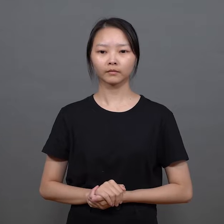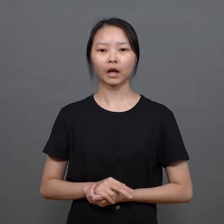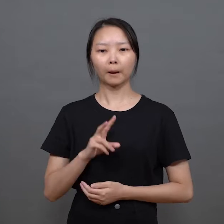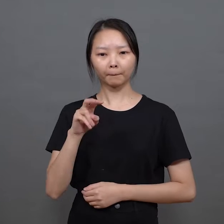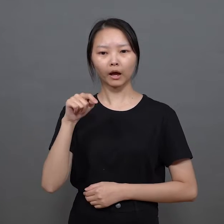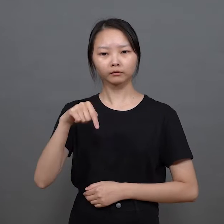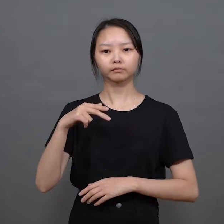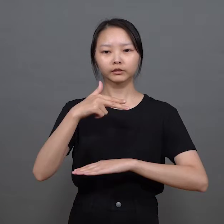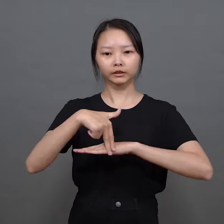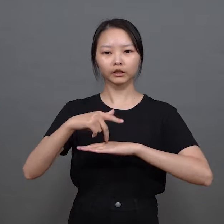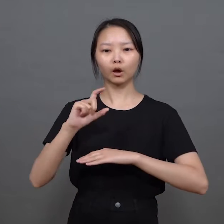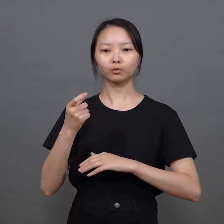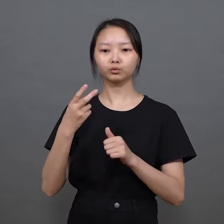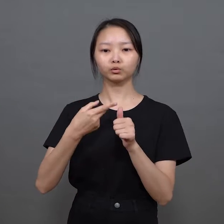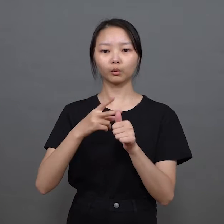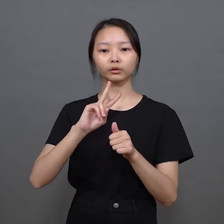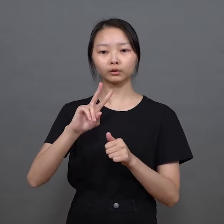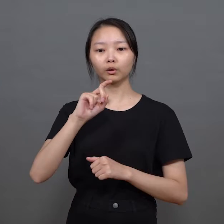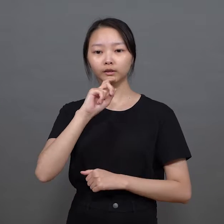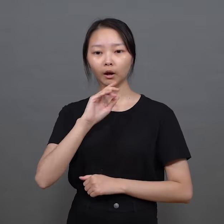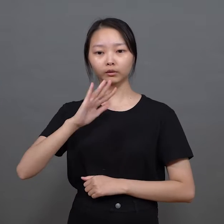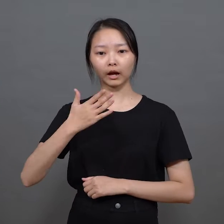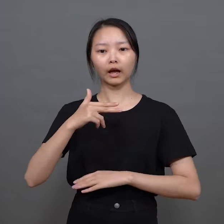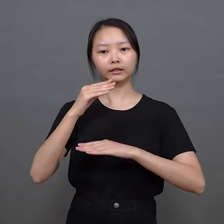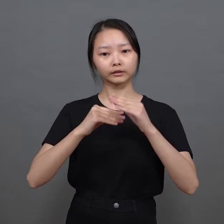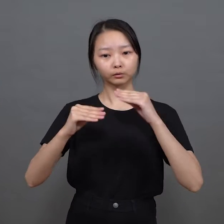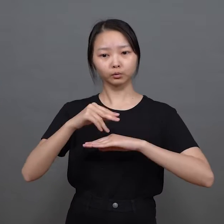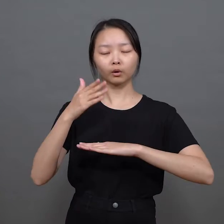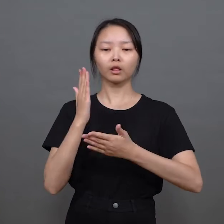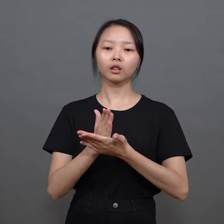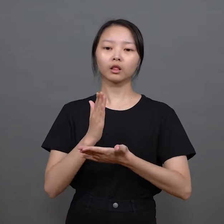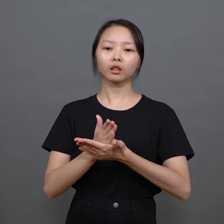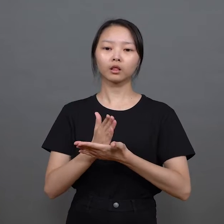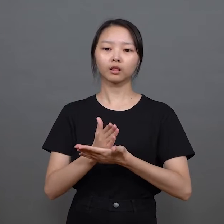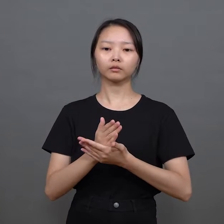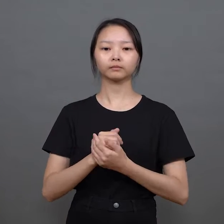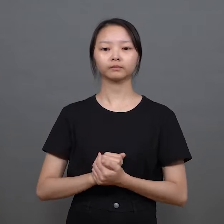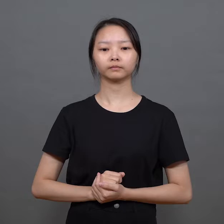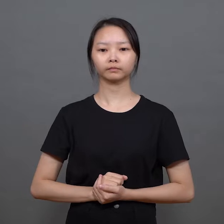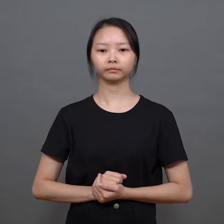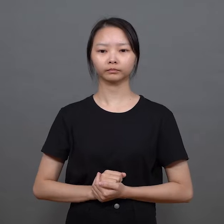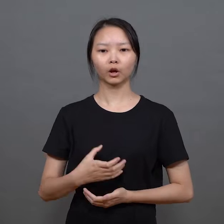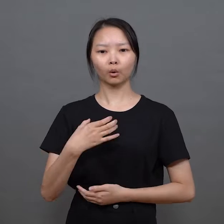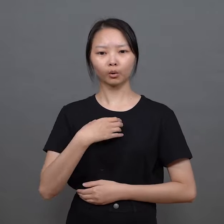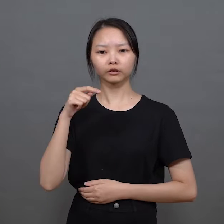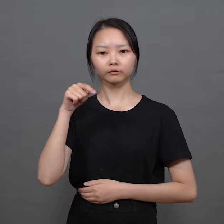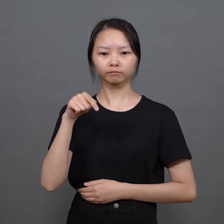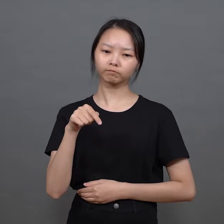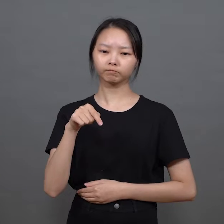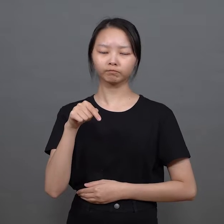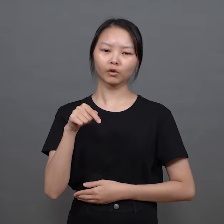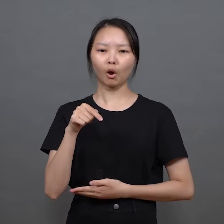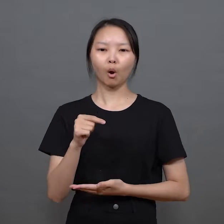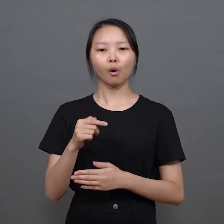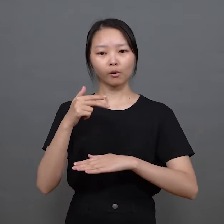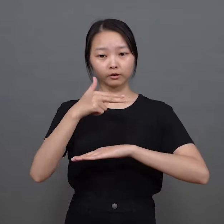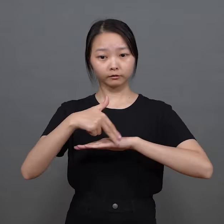As you can see the vocabulary of the design is the same But there is a change in each one of them And that’s very important for me